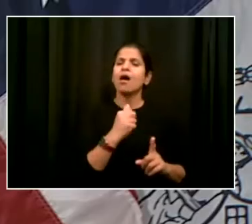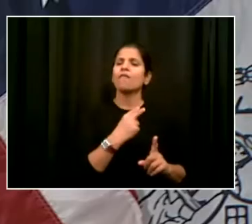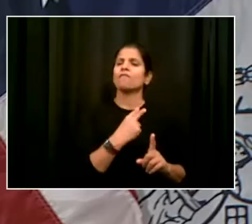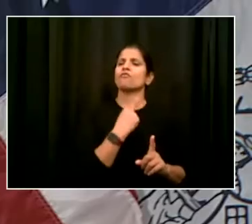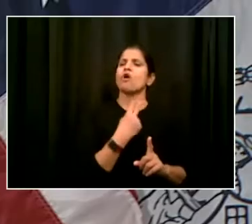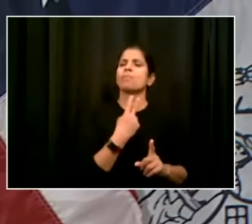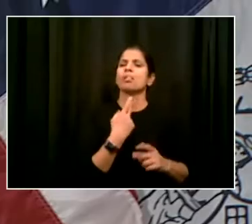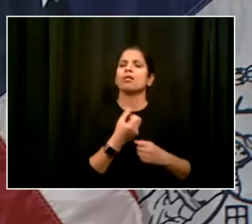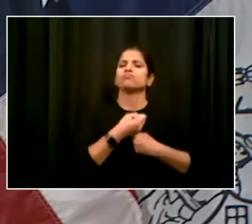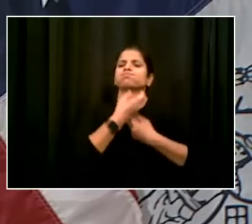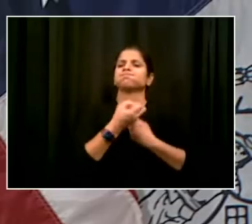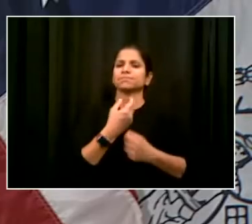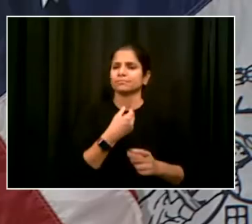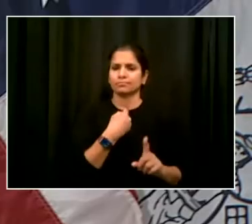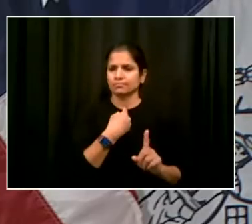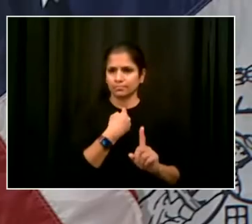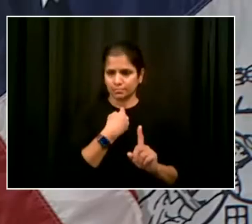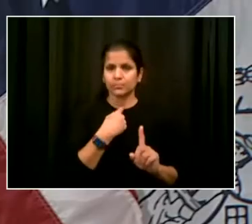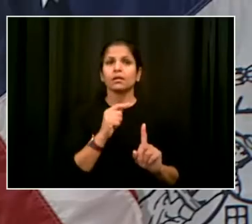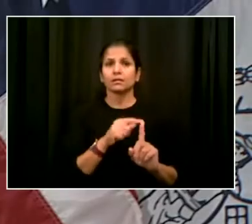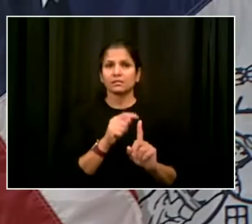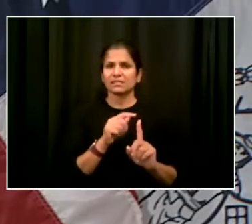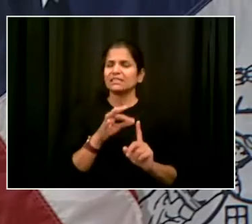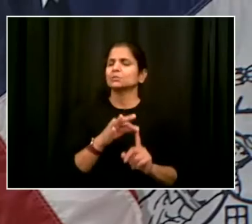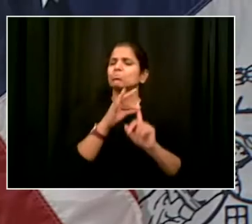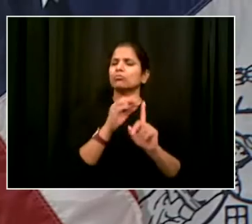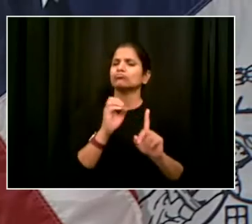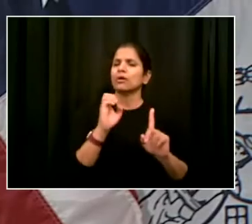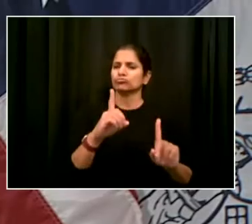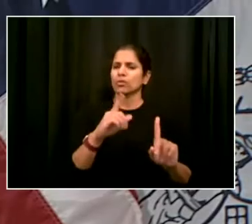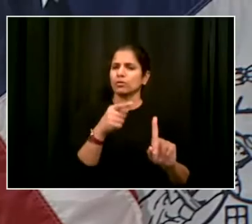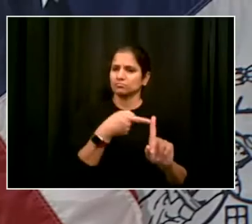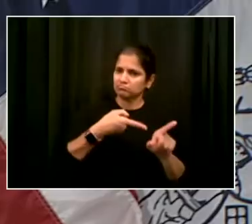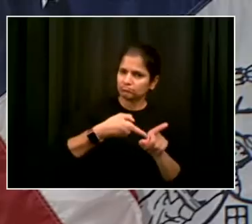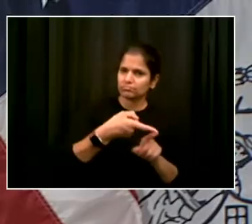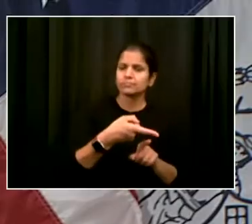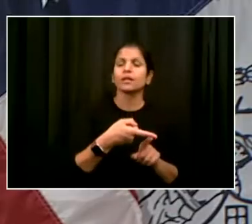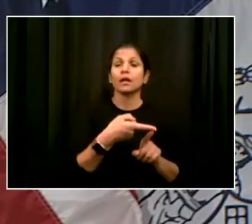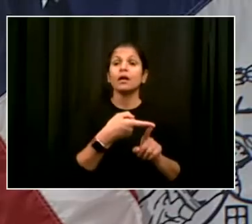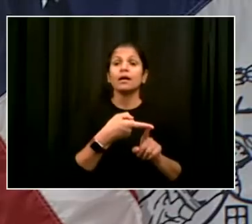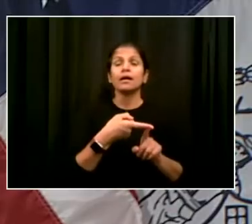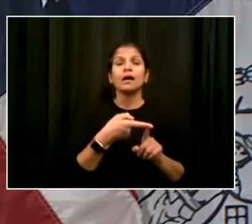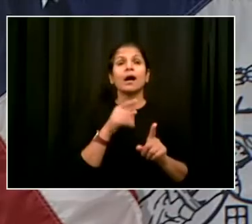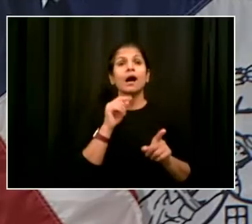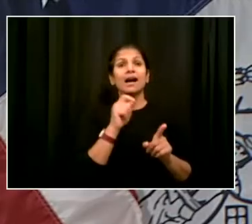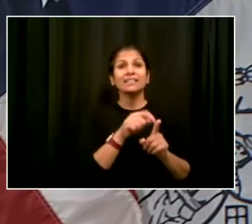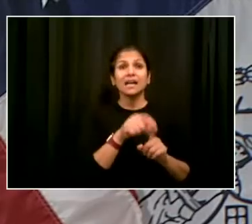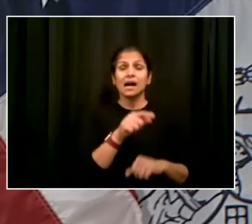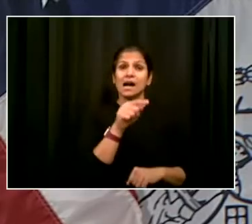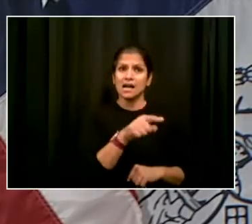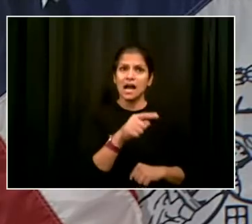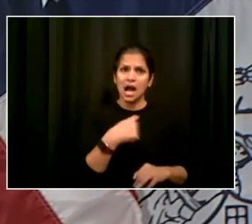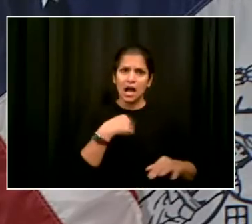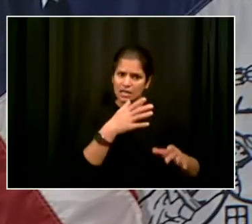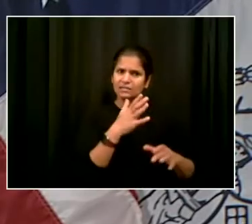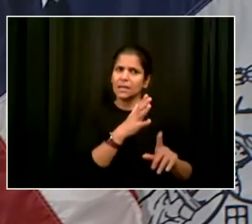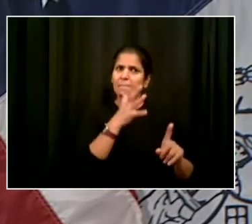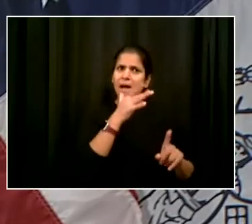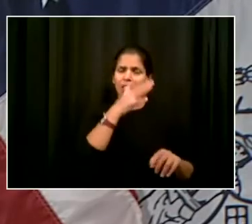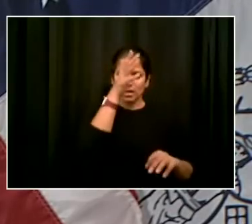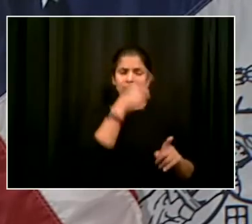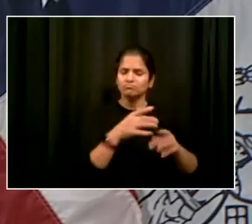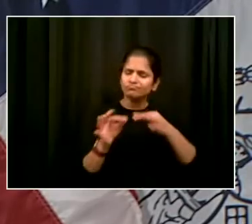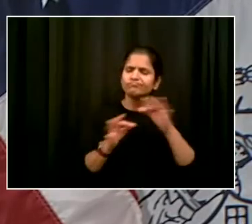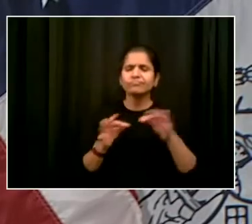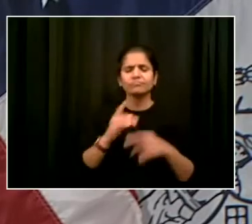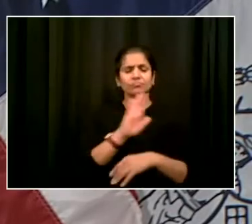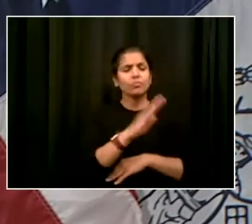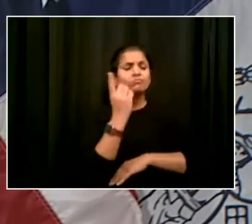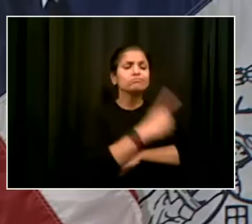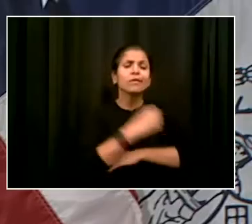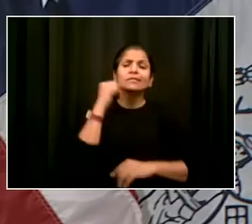HAS A SON AND